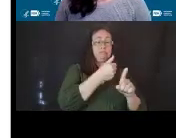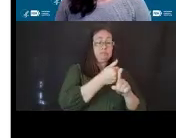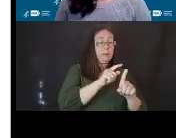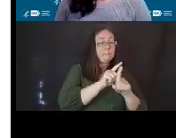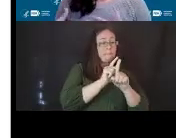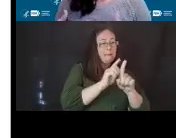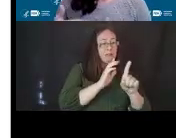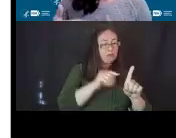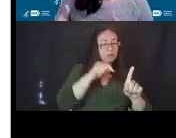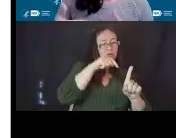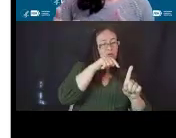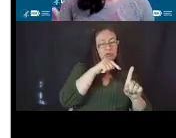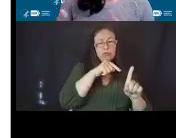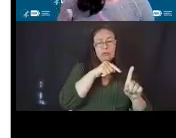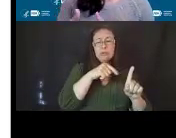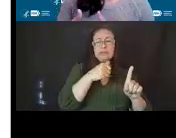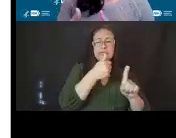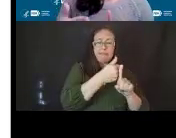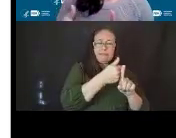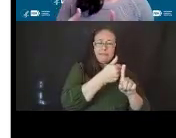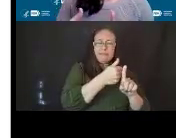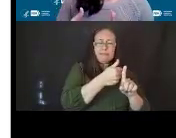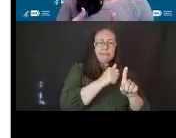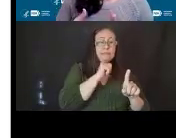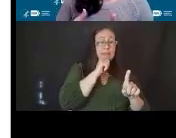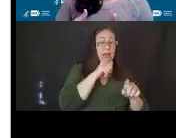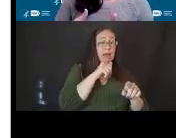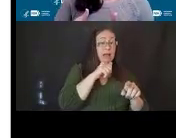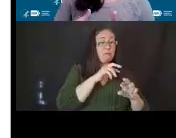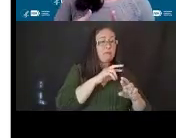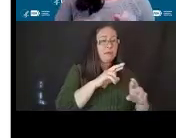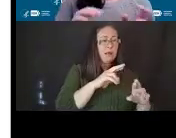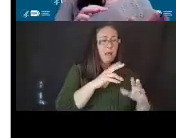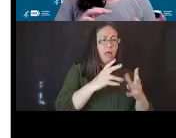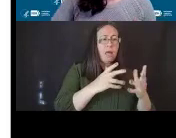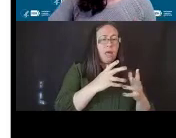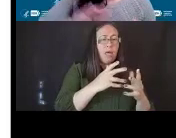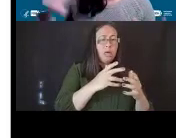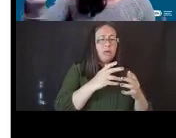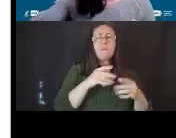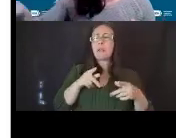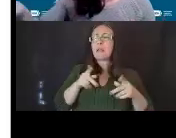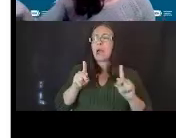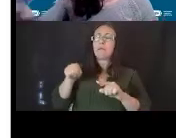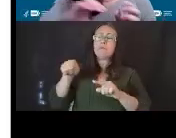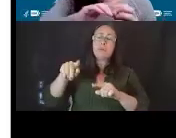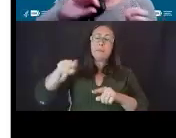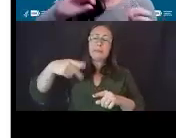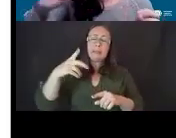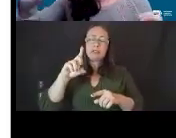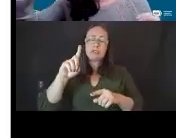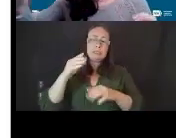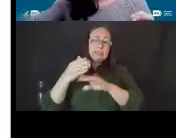and decide early on on an authorship agreement, then later on it can help to minimize